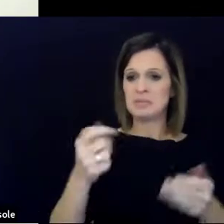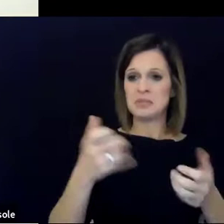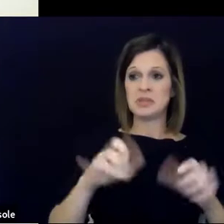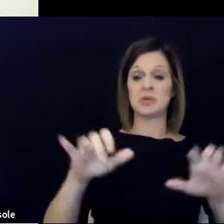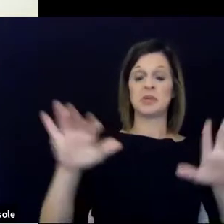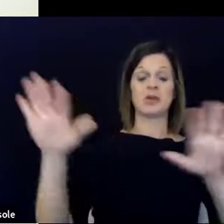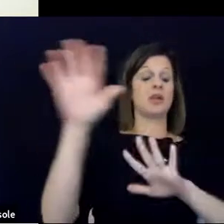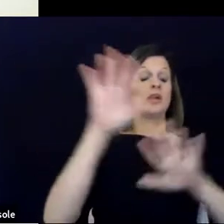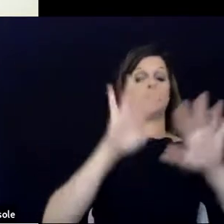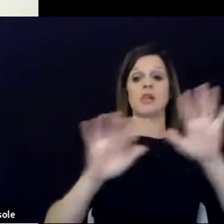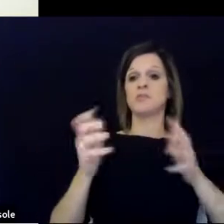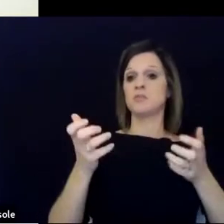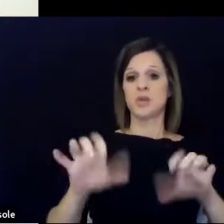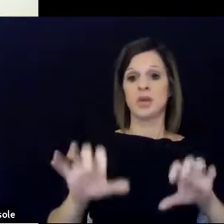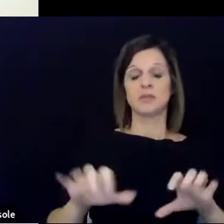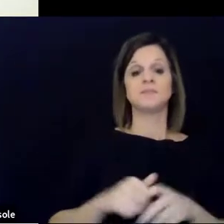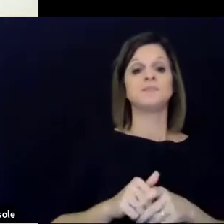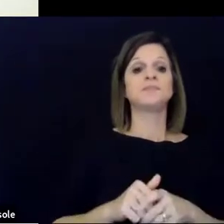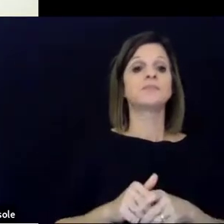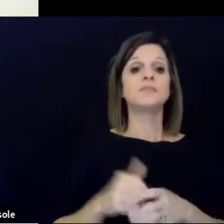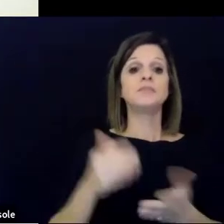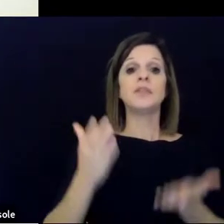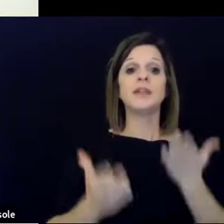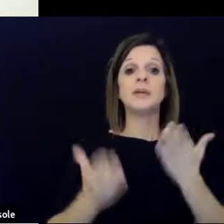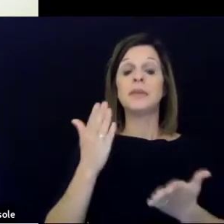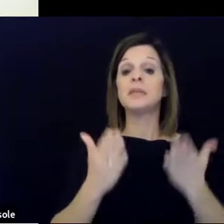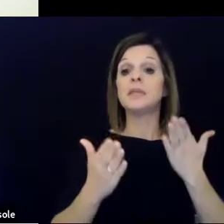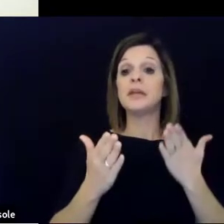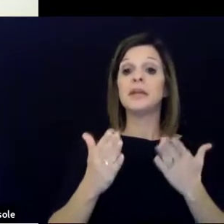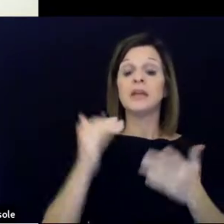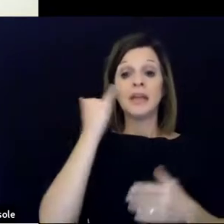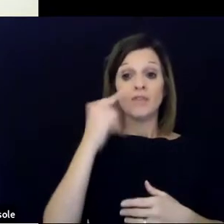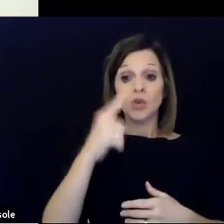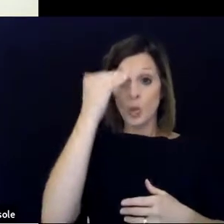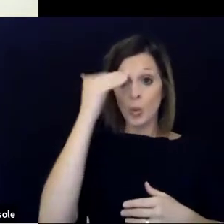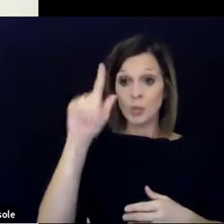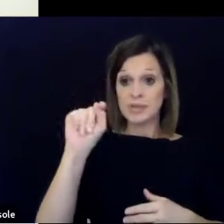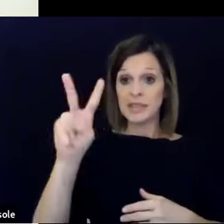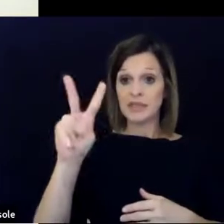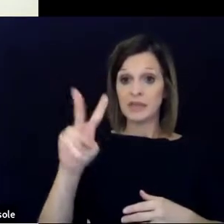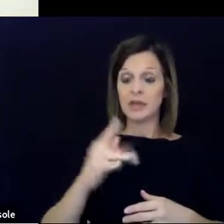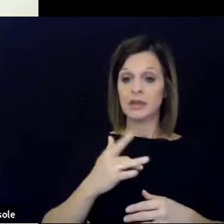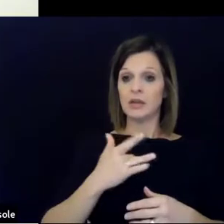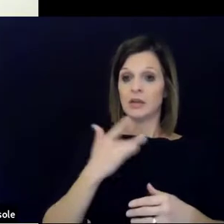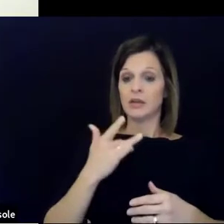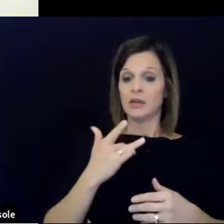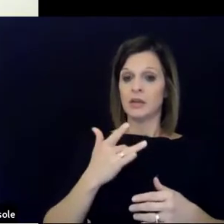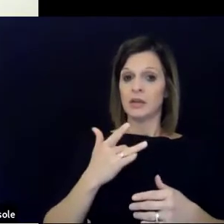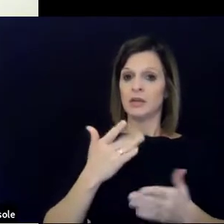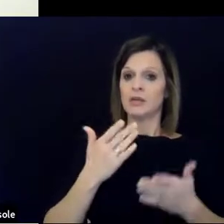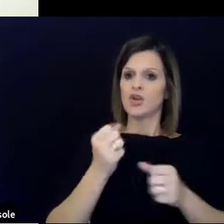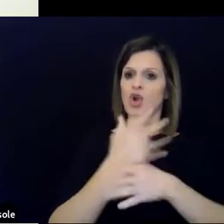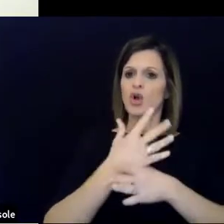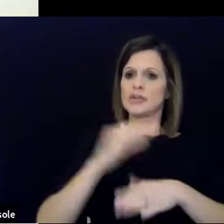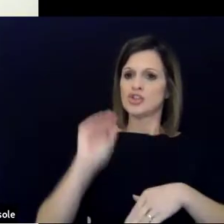If we know the television might over-arouse the child, can we put the television someplace else where the child is not,